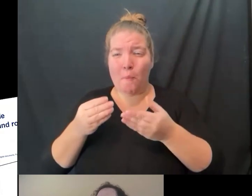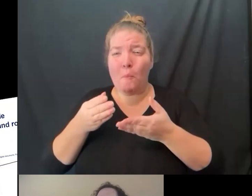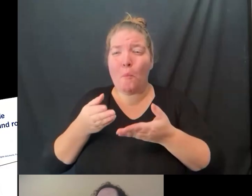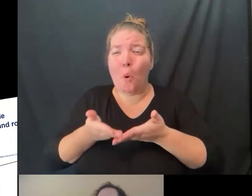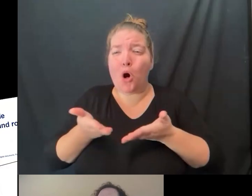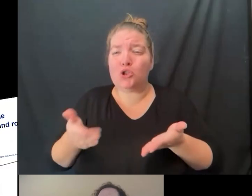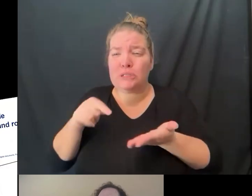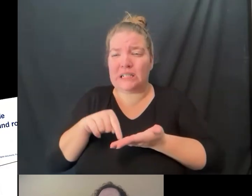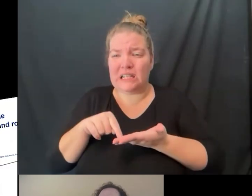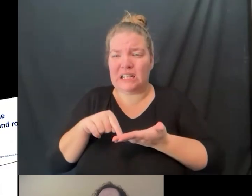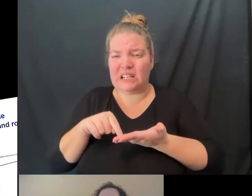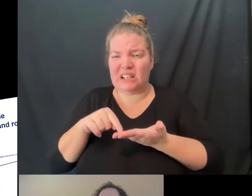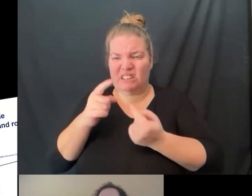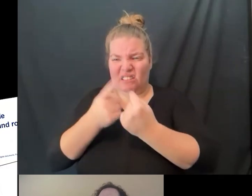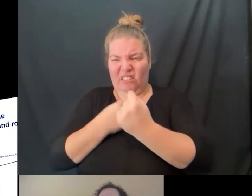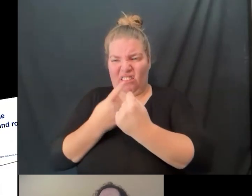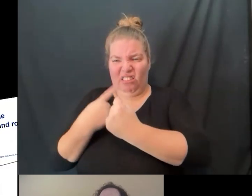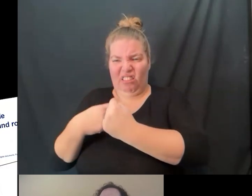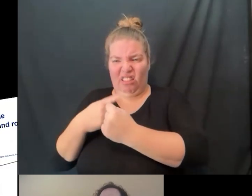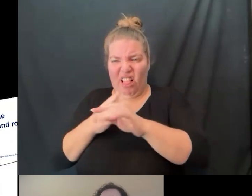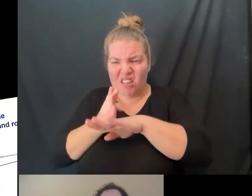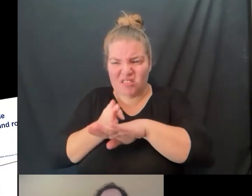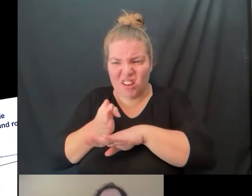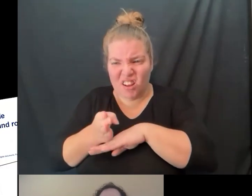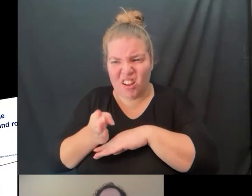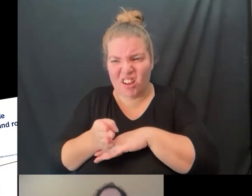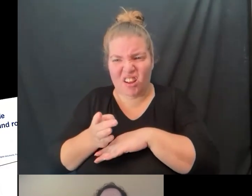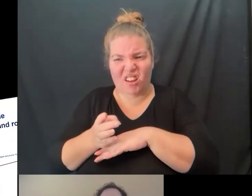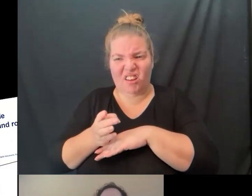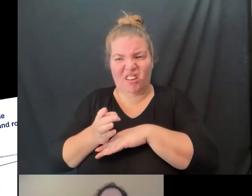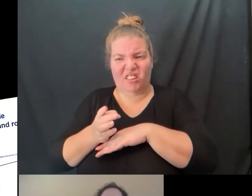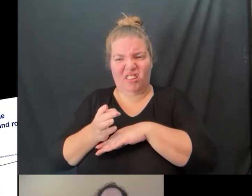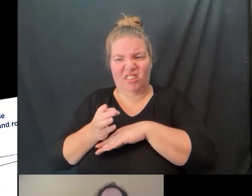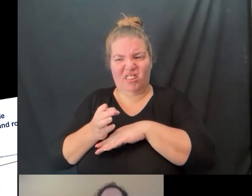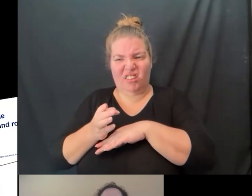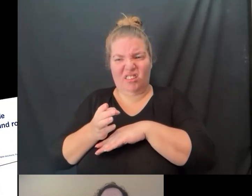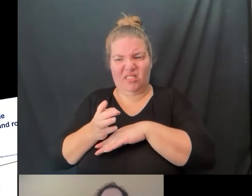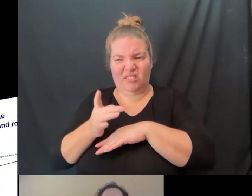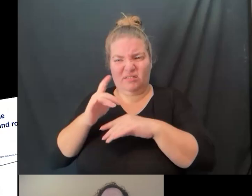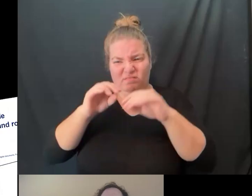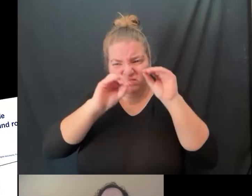However, the actual product contains blocker accessibility issues. In other words, accessibility issues